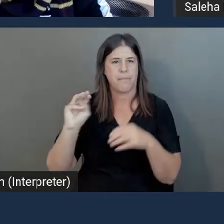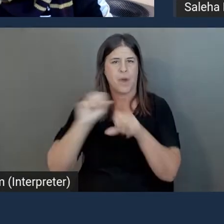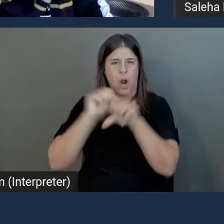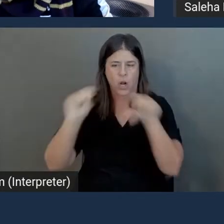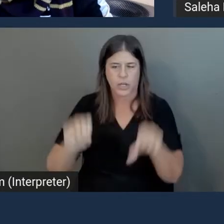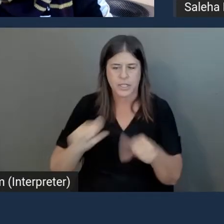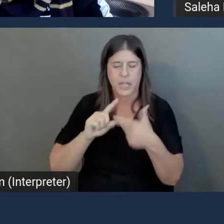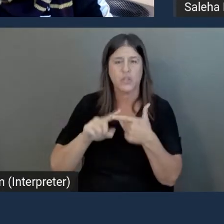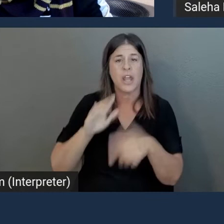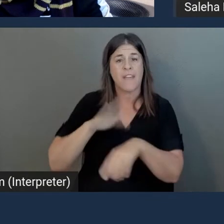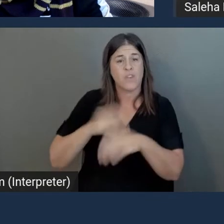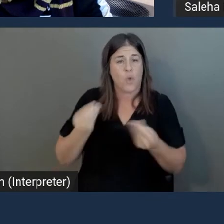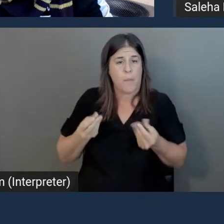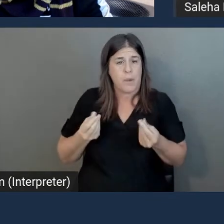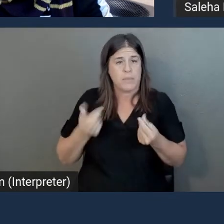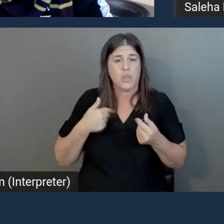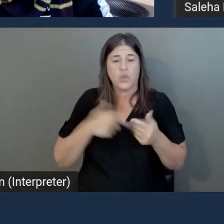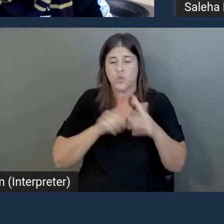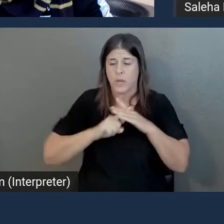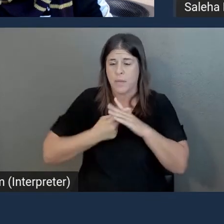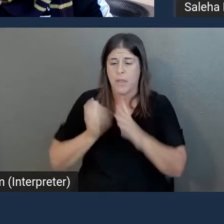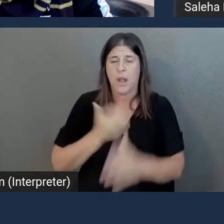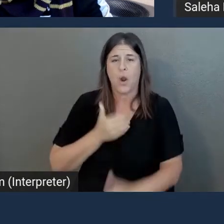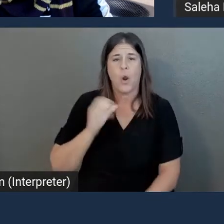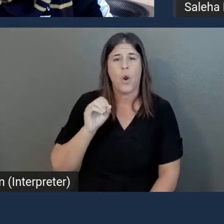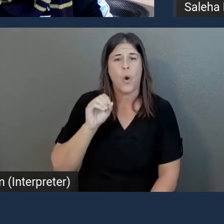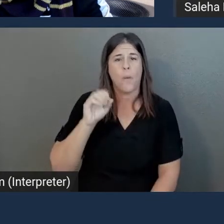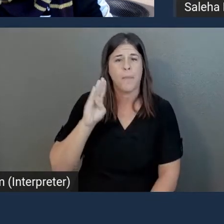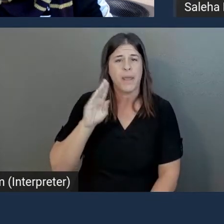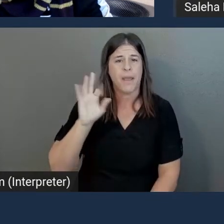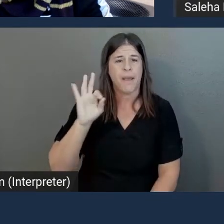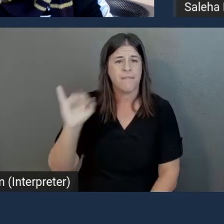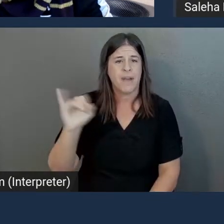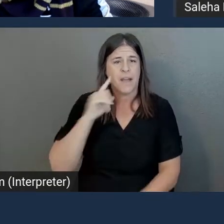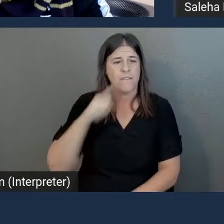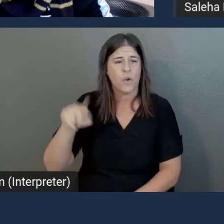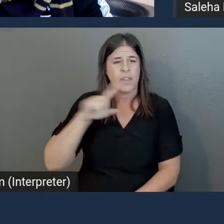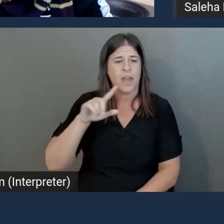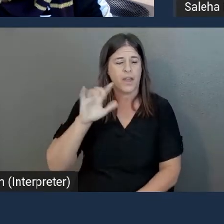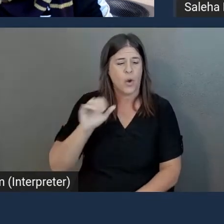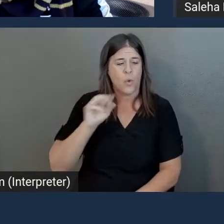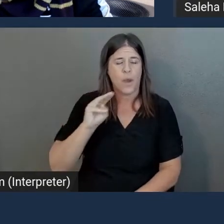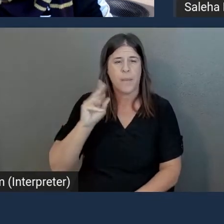you can deploy our OVF file in VMware vCenter and then once you have deployed that,